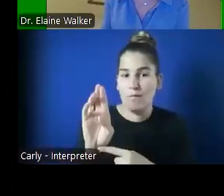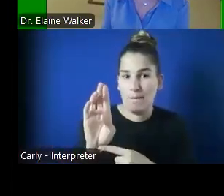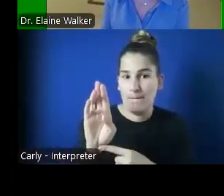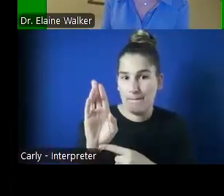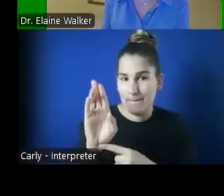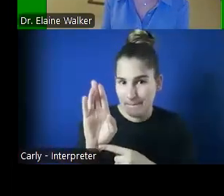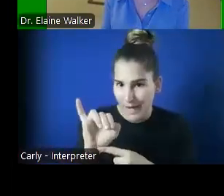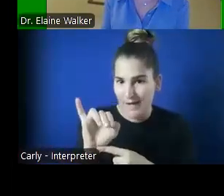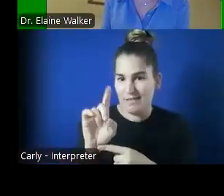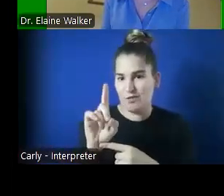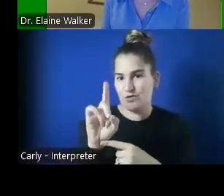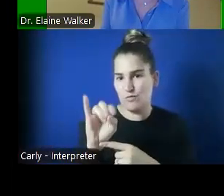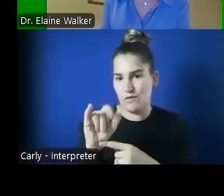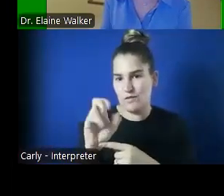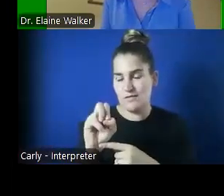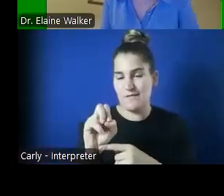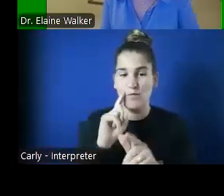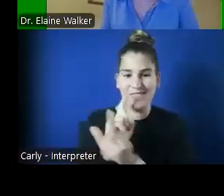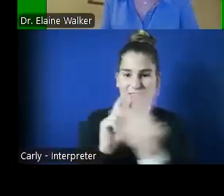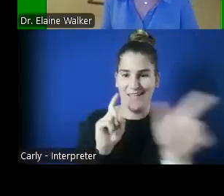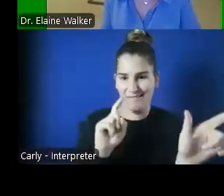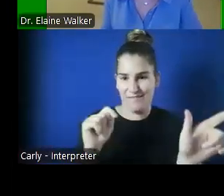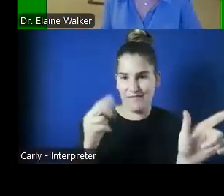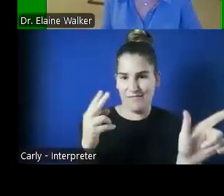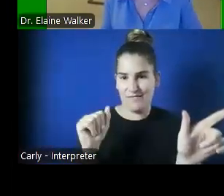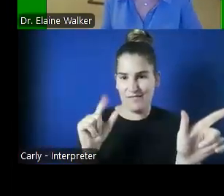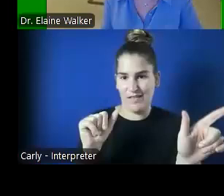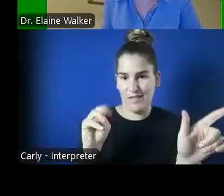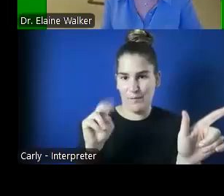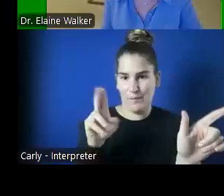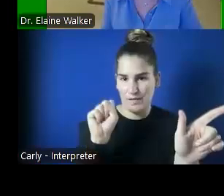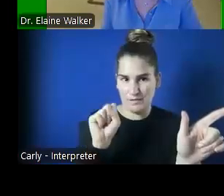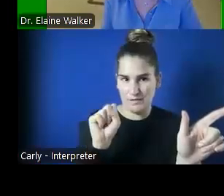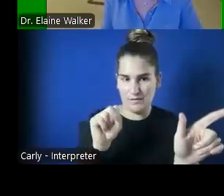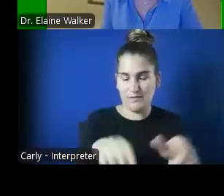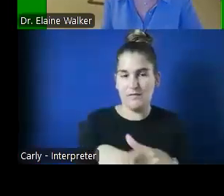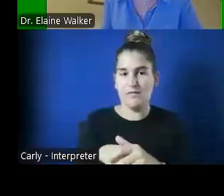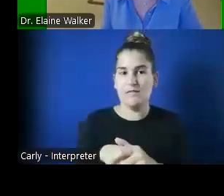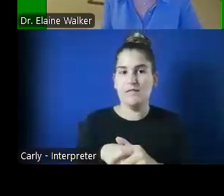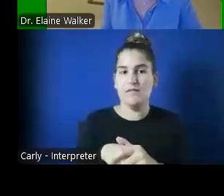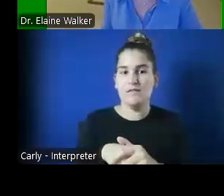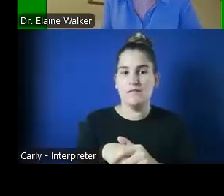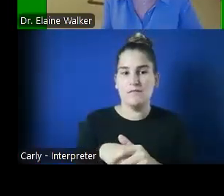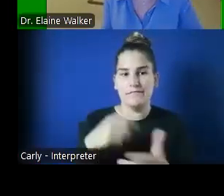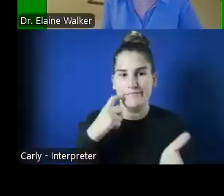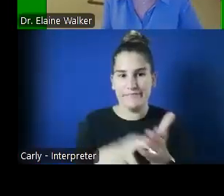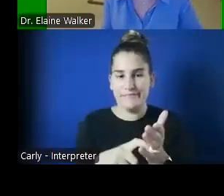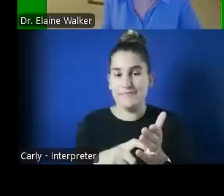Thalamus um lagged estimates from left to right Thalamus were linked with right hippoc cample